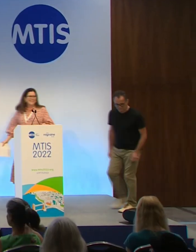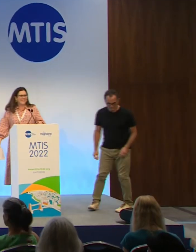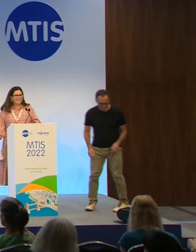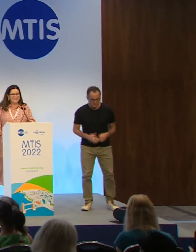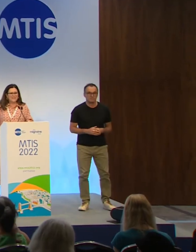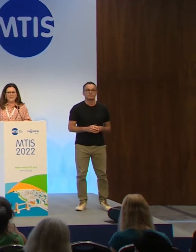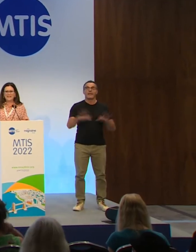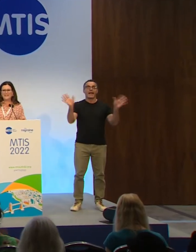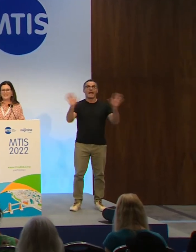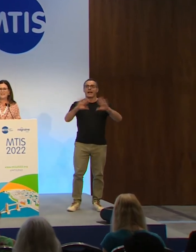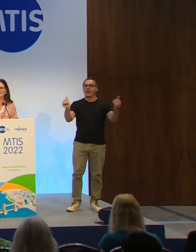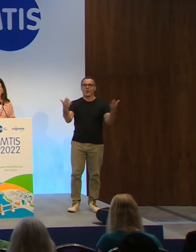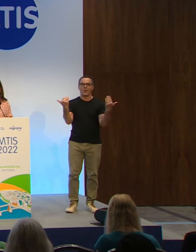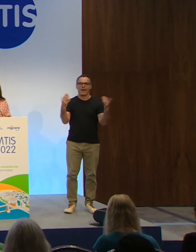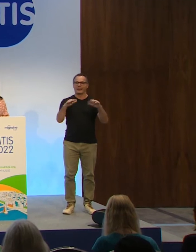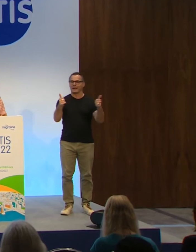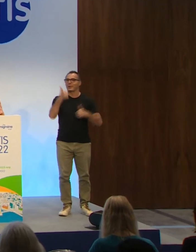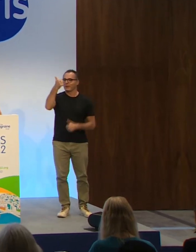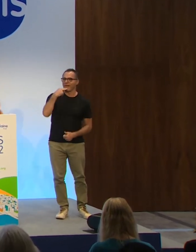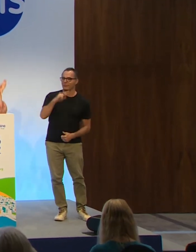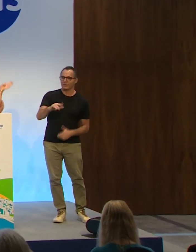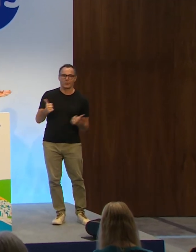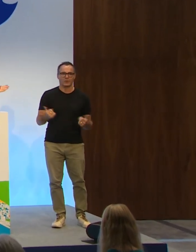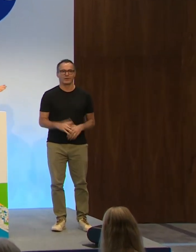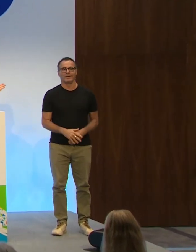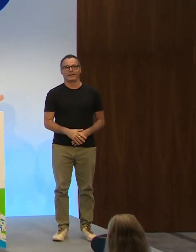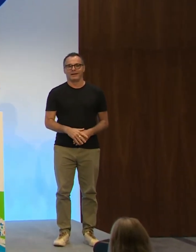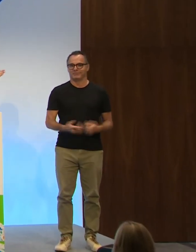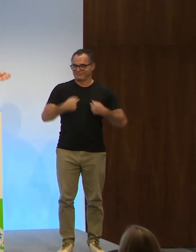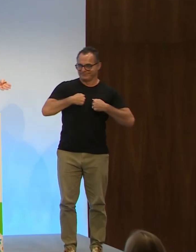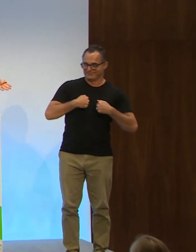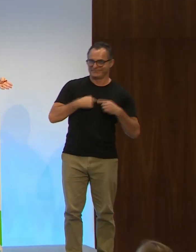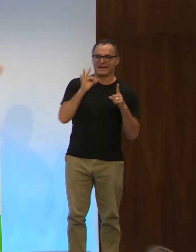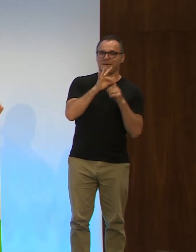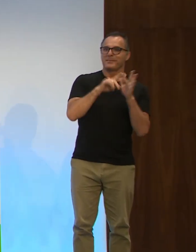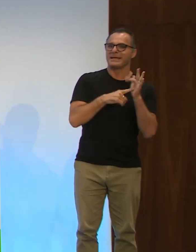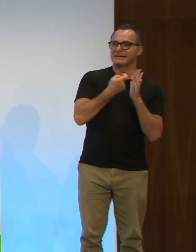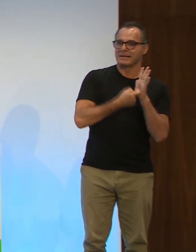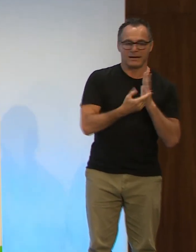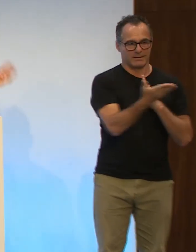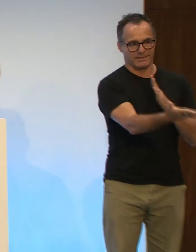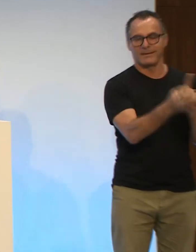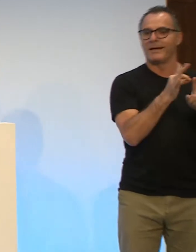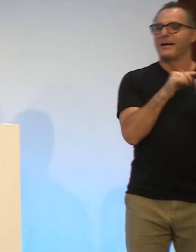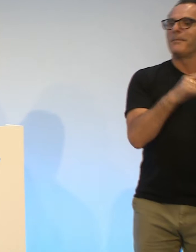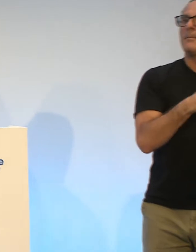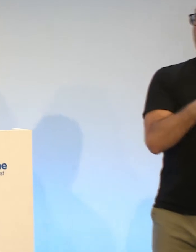Hi. Welcome. Good afternoon. This is Peter and his colleague Petra. And they are going to be interpreting for us today.